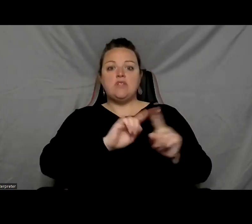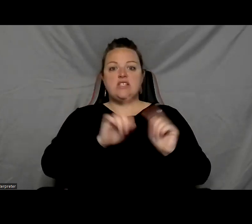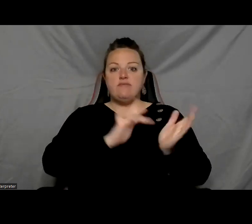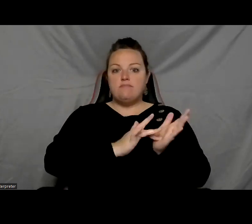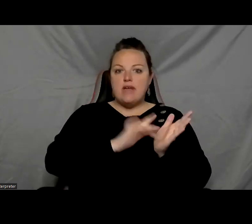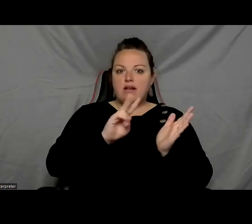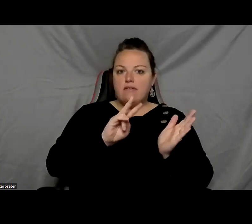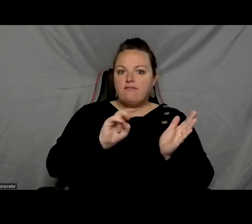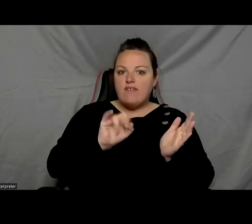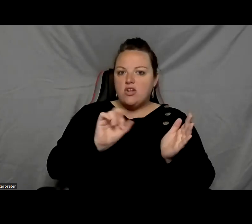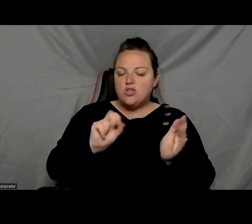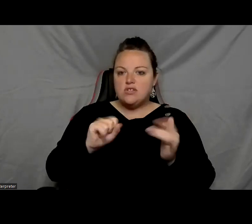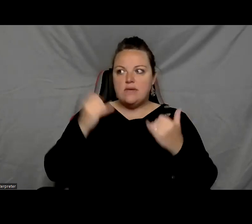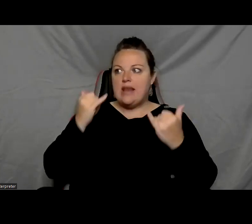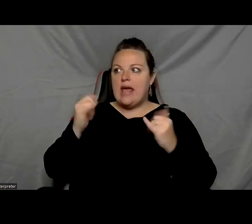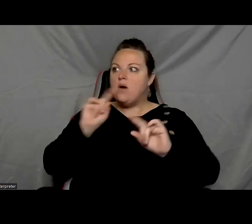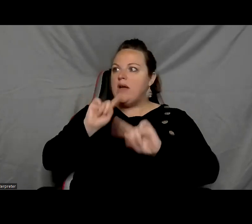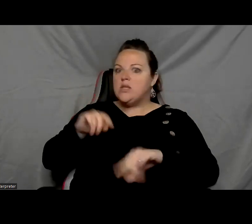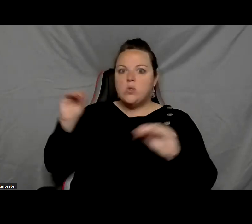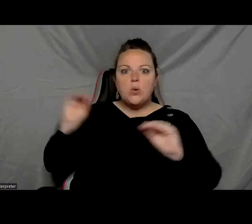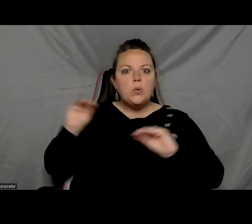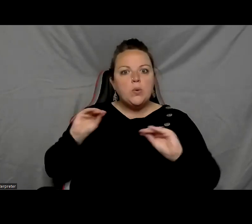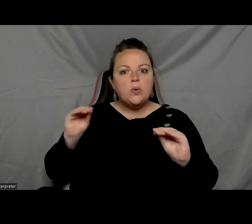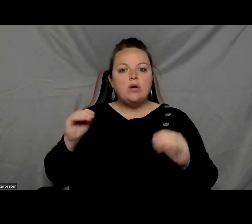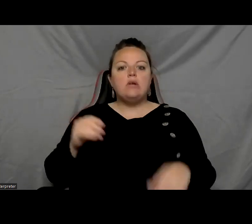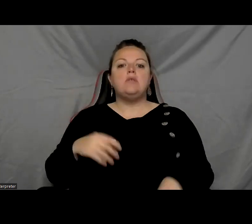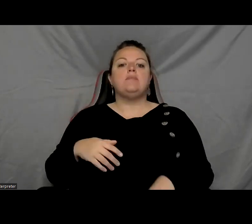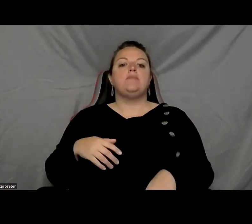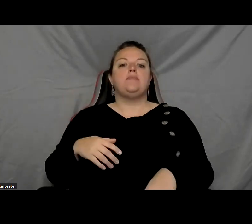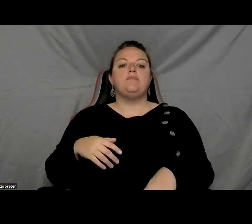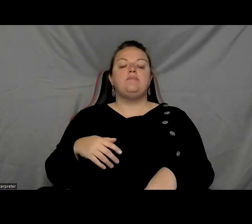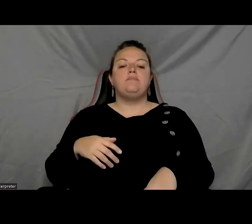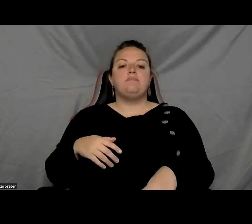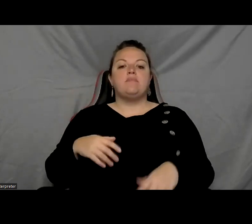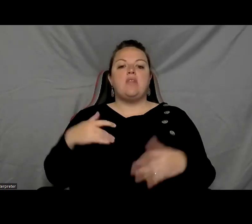be getting back. Somebody said, I was subscribed a new wheelchair,